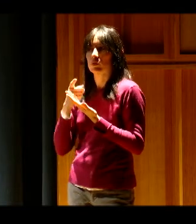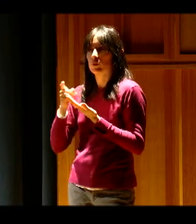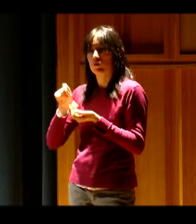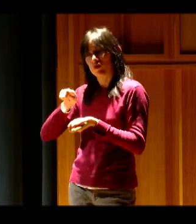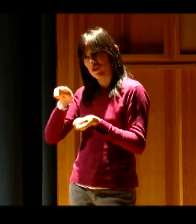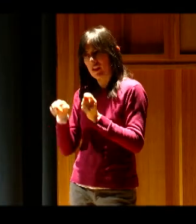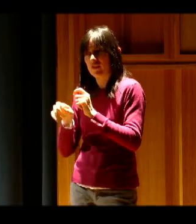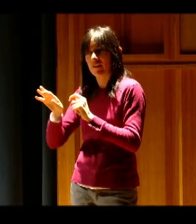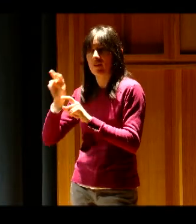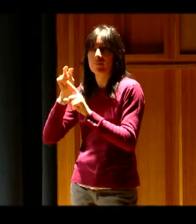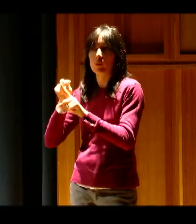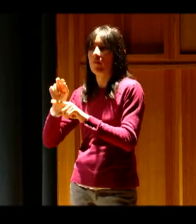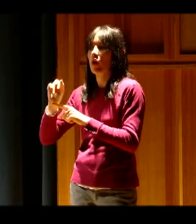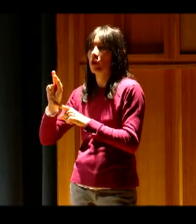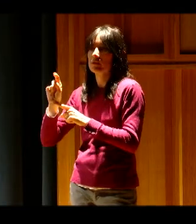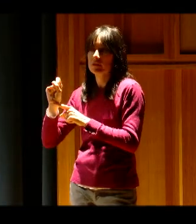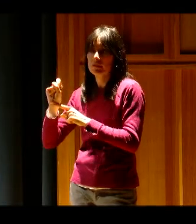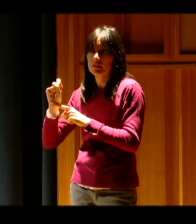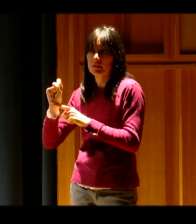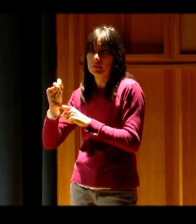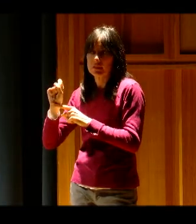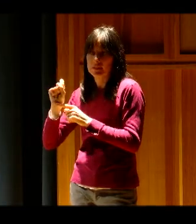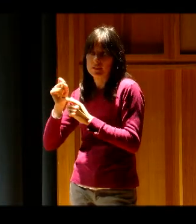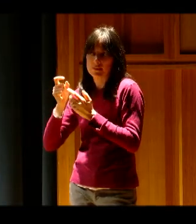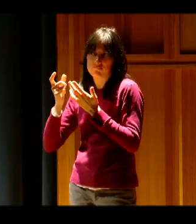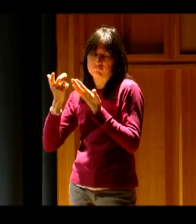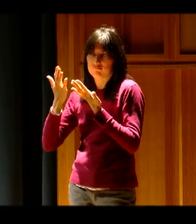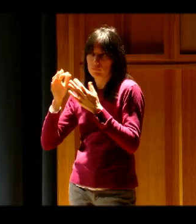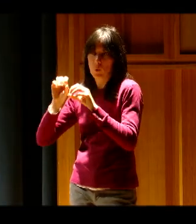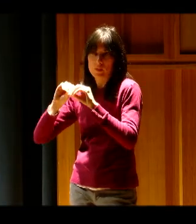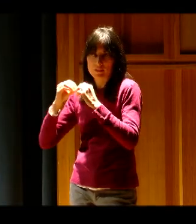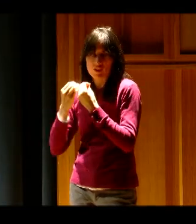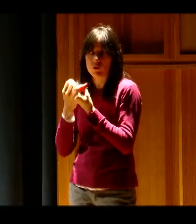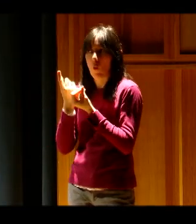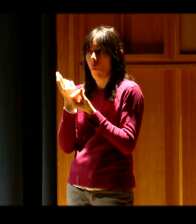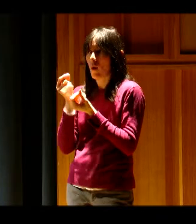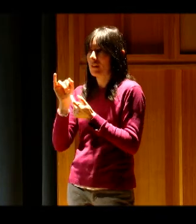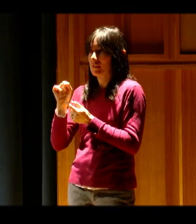What is a community? What is stewardship? And they range from becoming